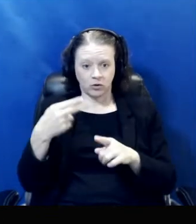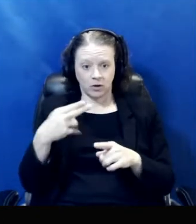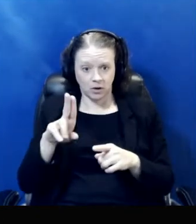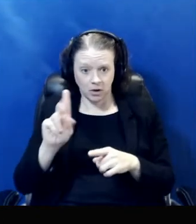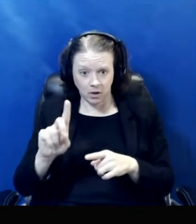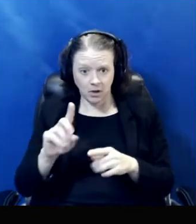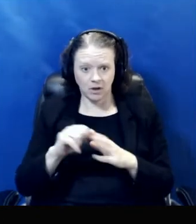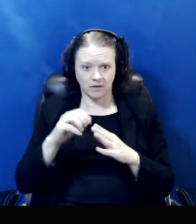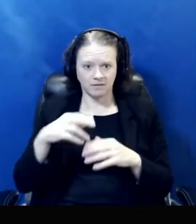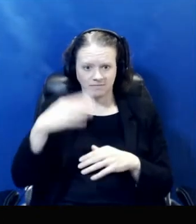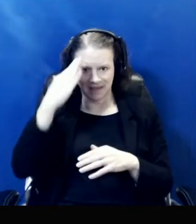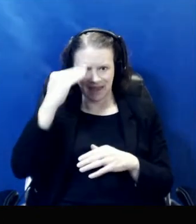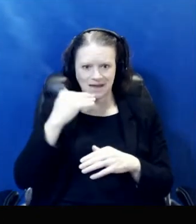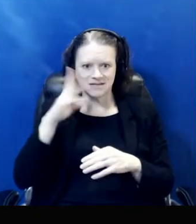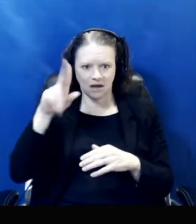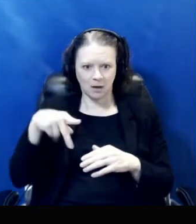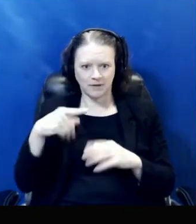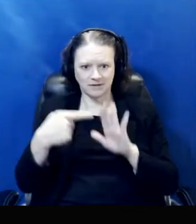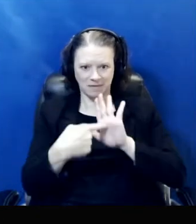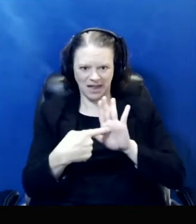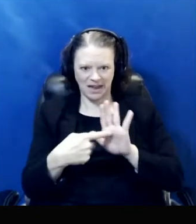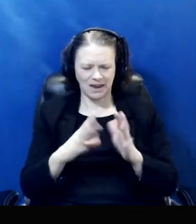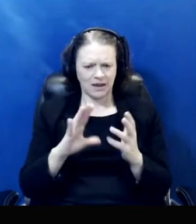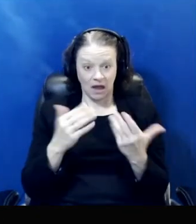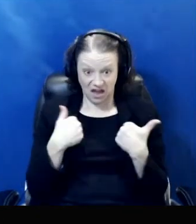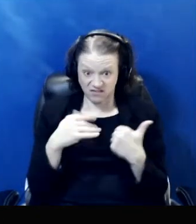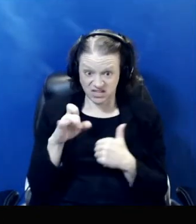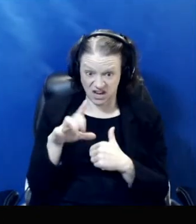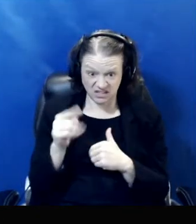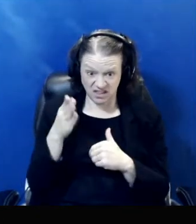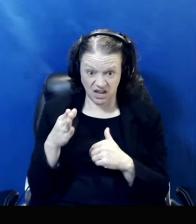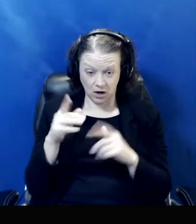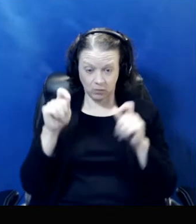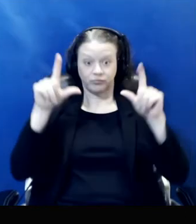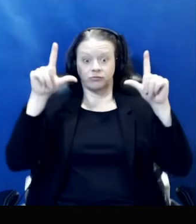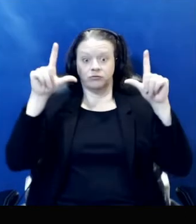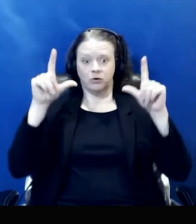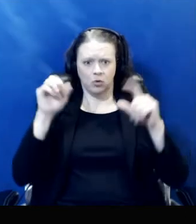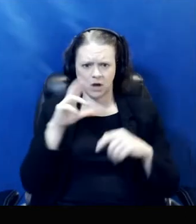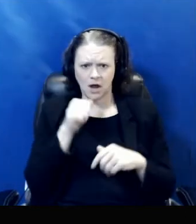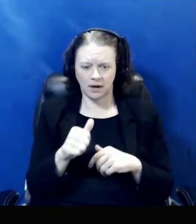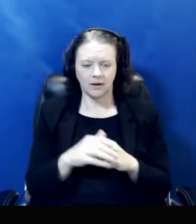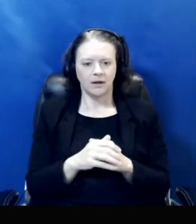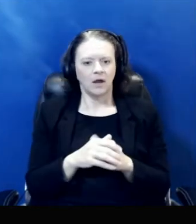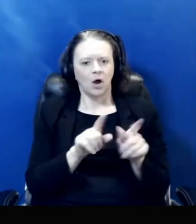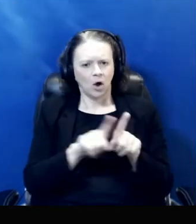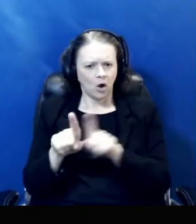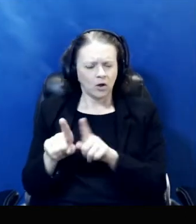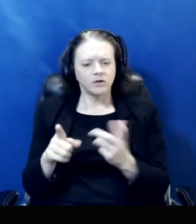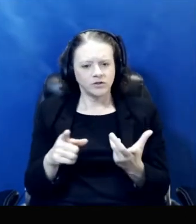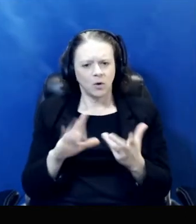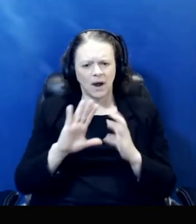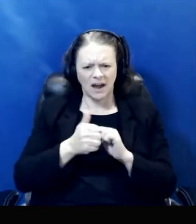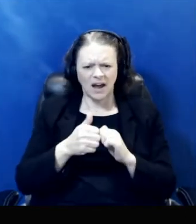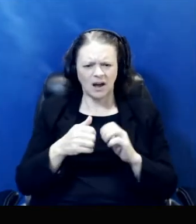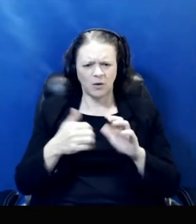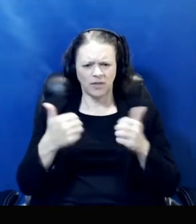And it prompts developers to review how their game portrays communication from non-player characters, or from other